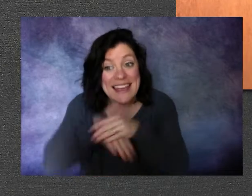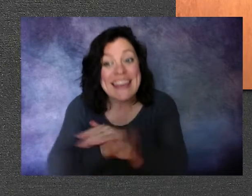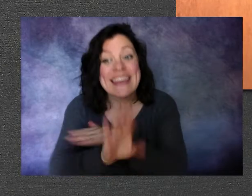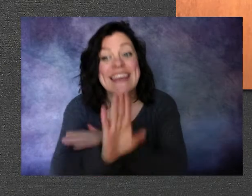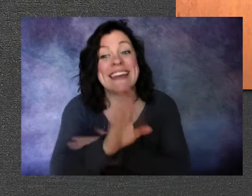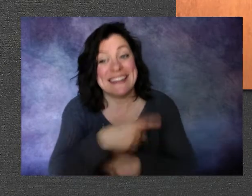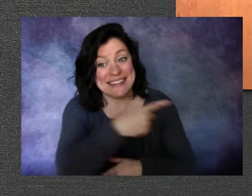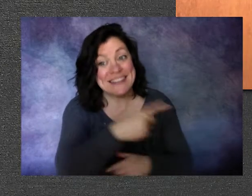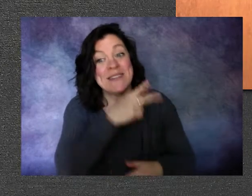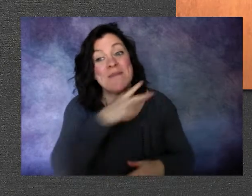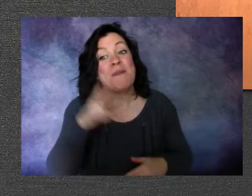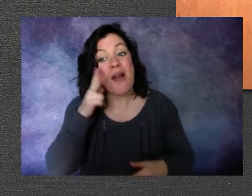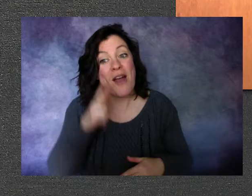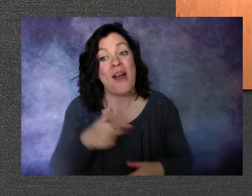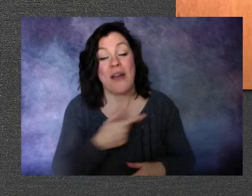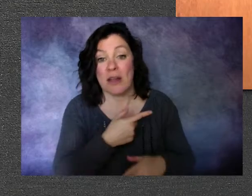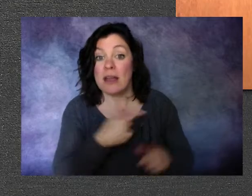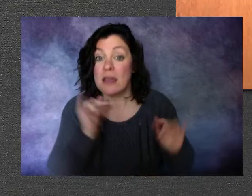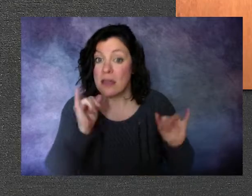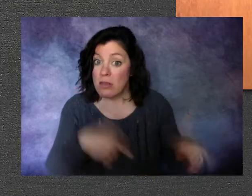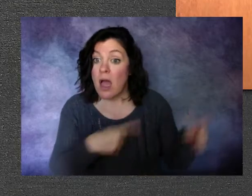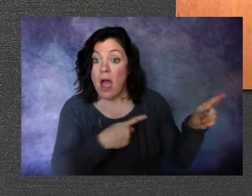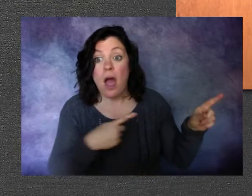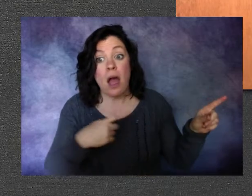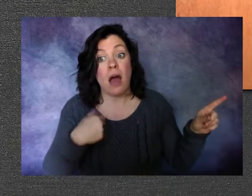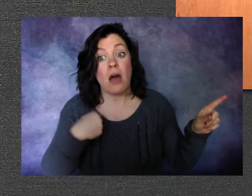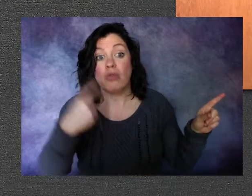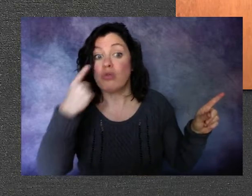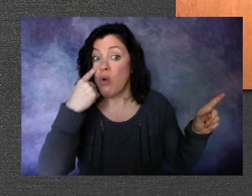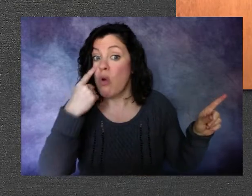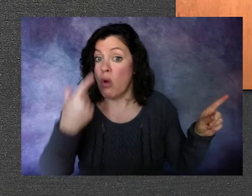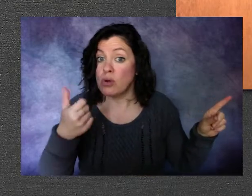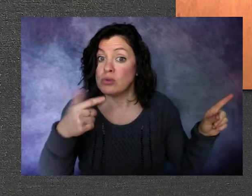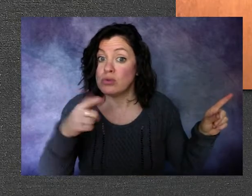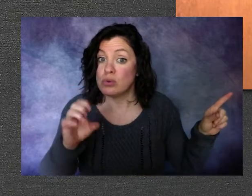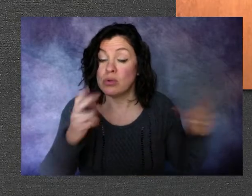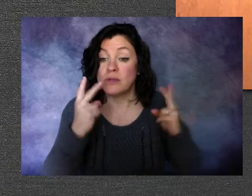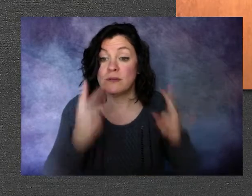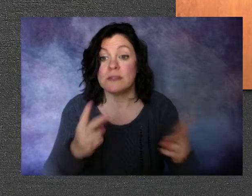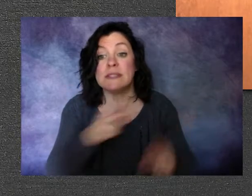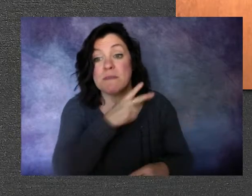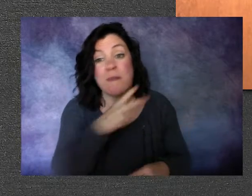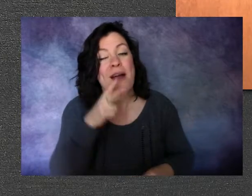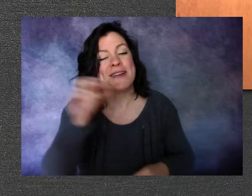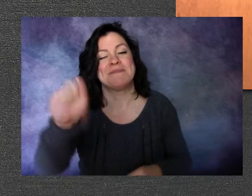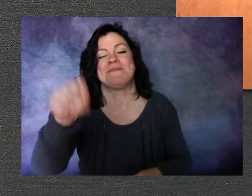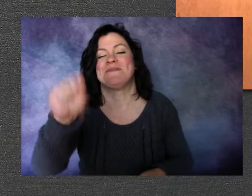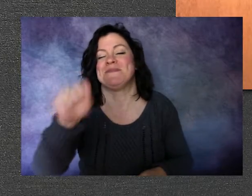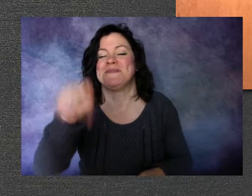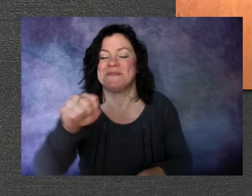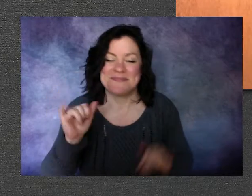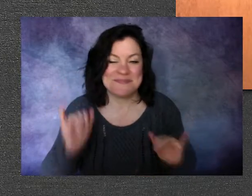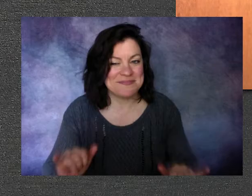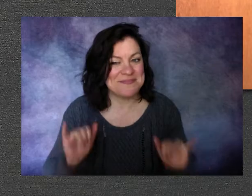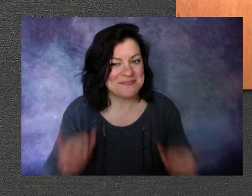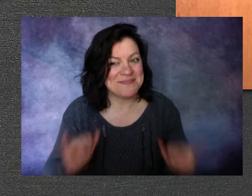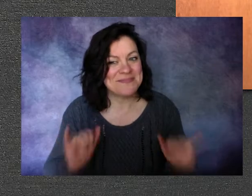Is that where you thought George was too? 'Cause that's where I thought! What about you, Candy? You did, oh my goodness!